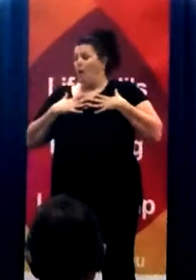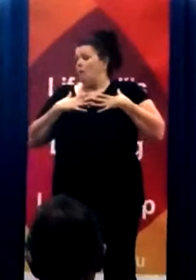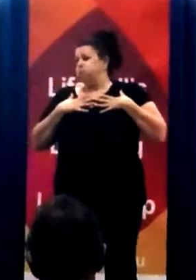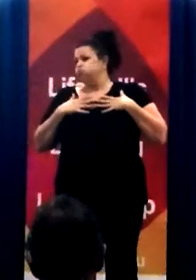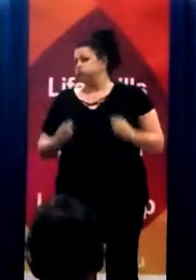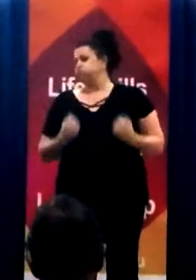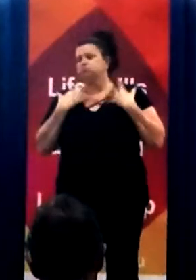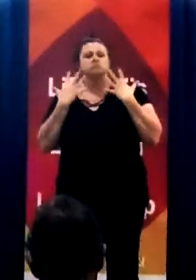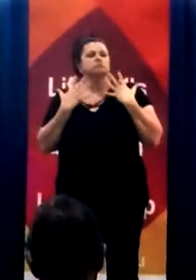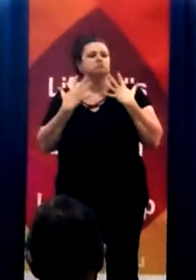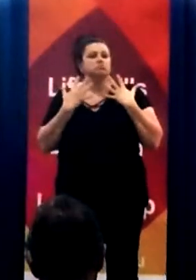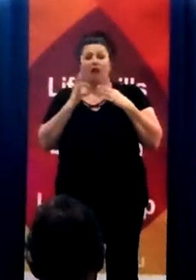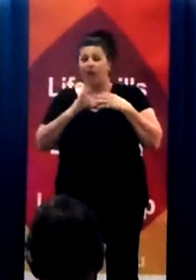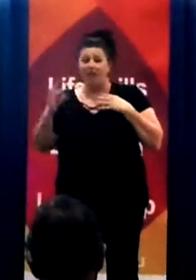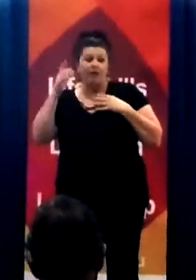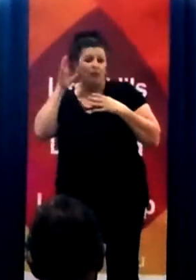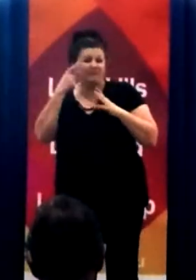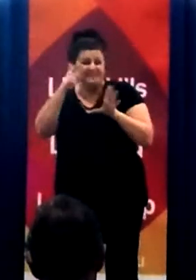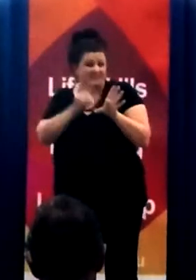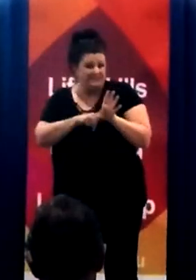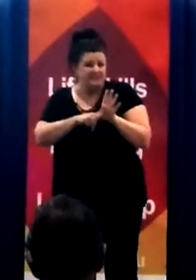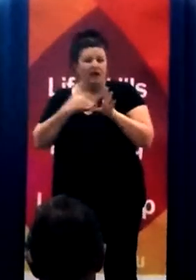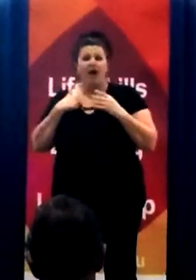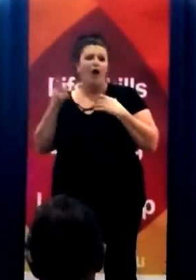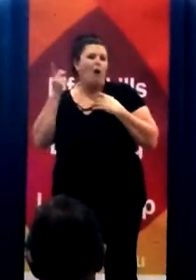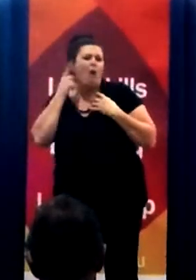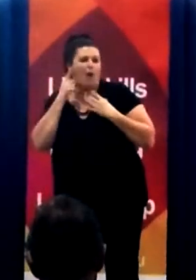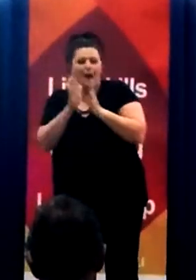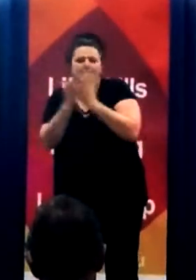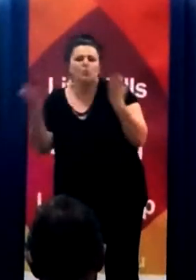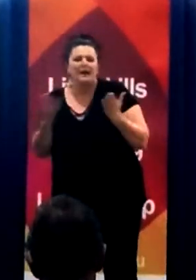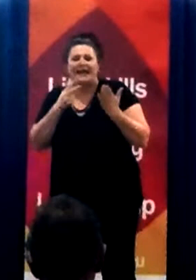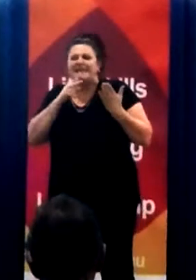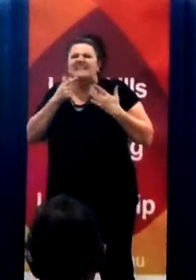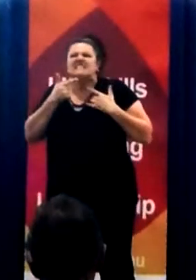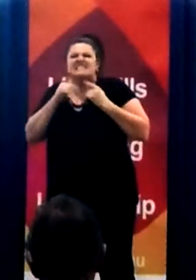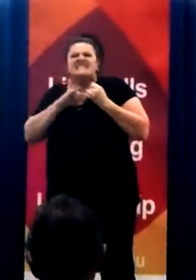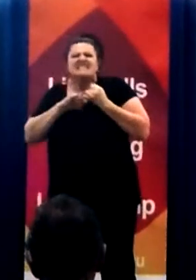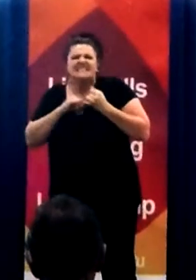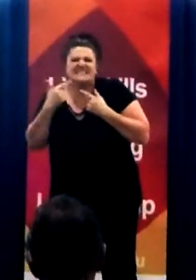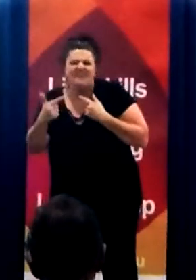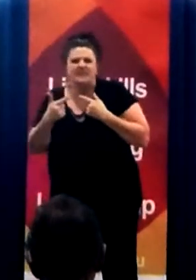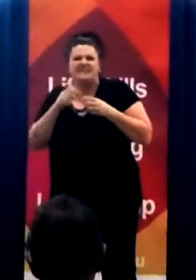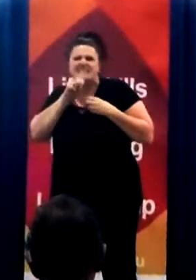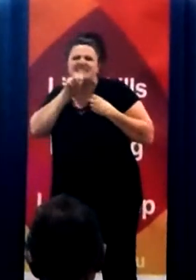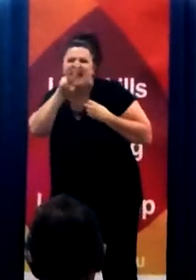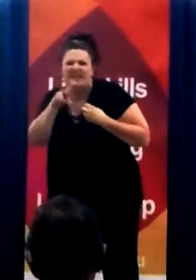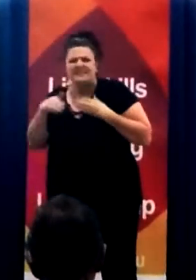I went and bought a book that talked about seven snakes slithering across the grass and read it to my poor son about eight times.